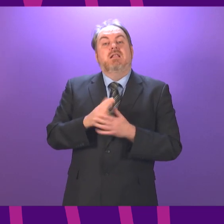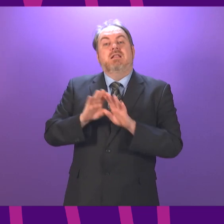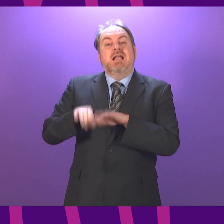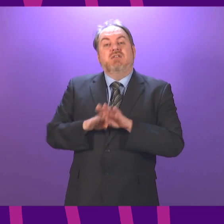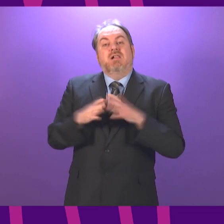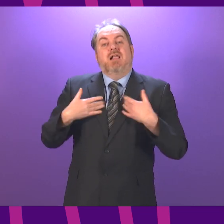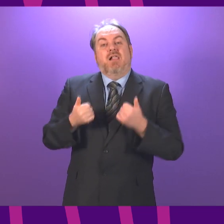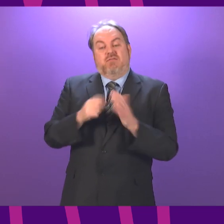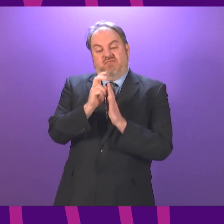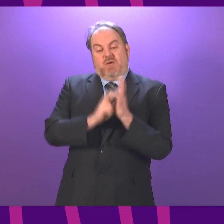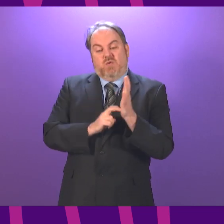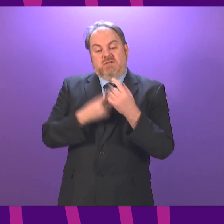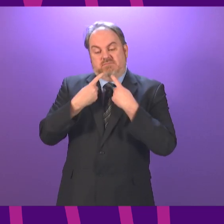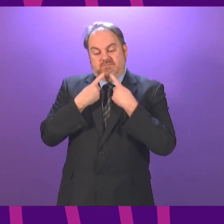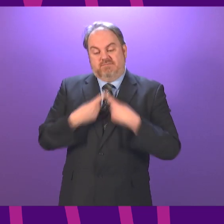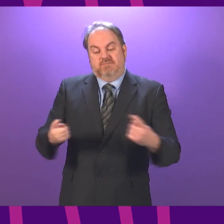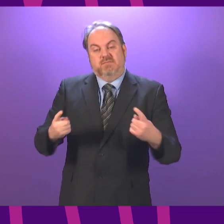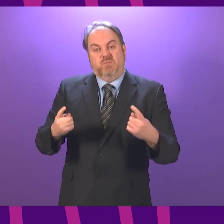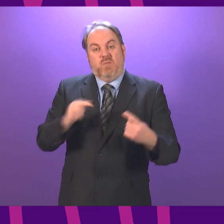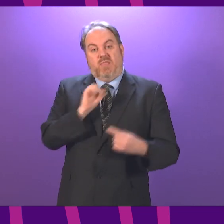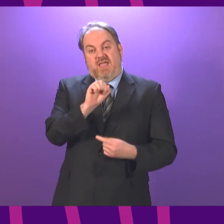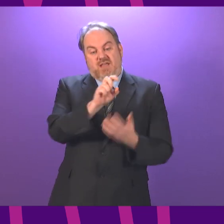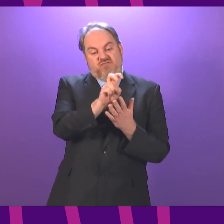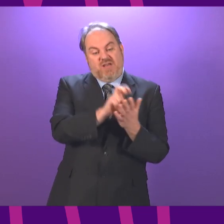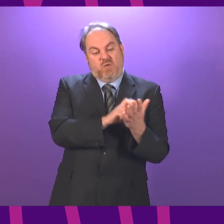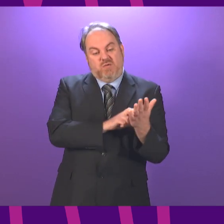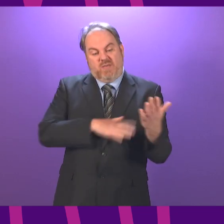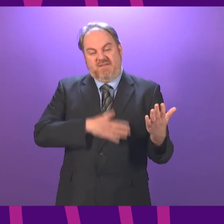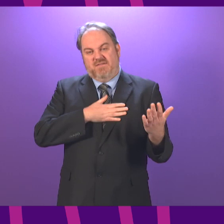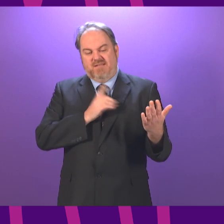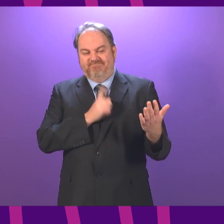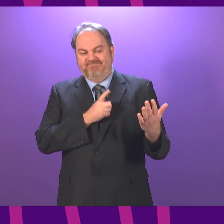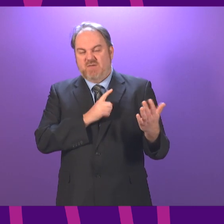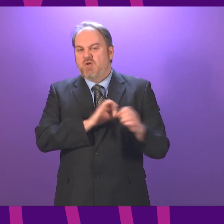in which Covid is a suspected or contributory cause of death, even if it has not been confirmed